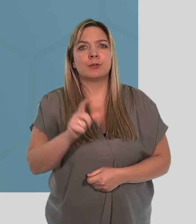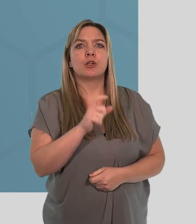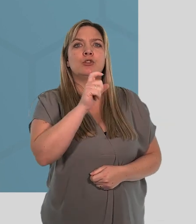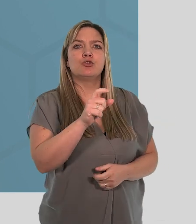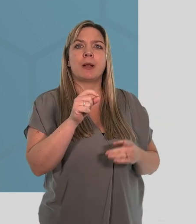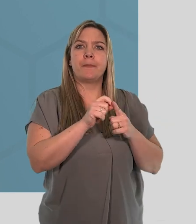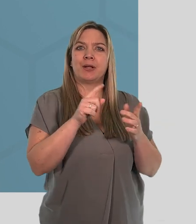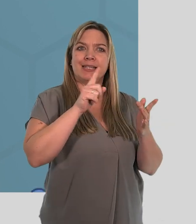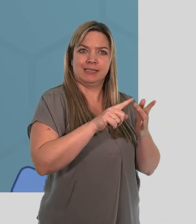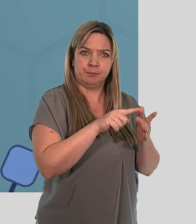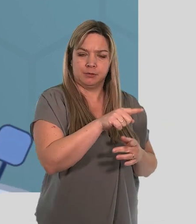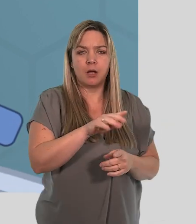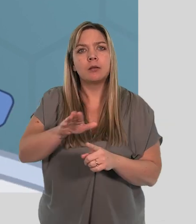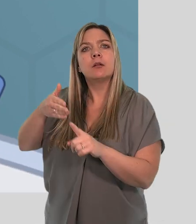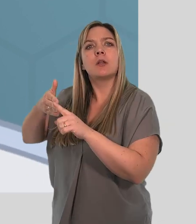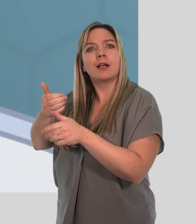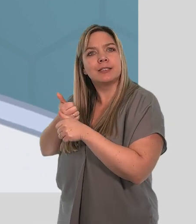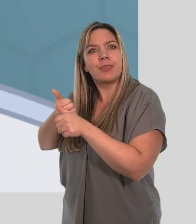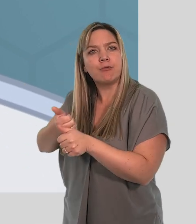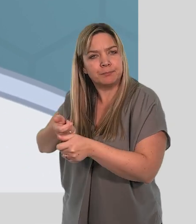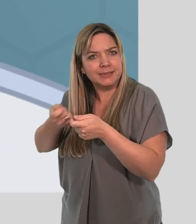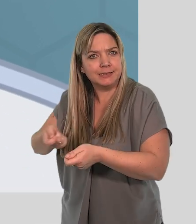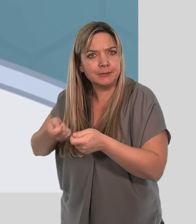Checkpoint inhibitors are immune stimulating therapies